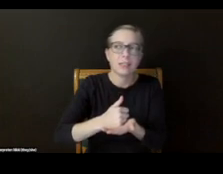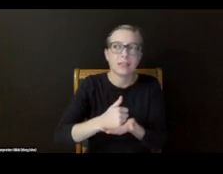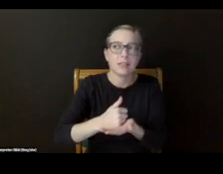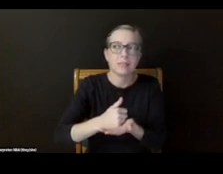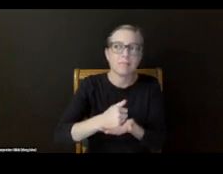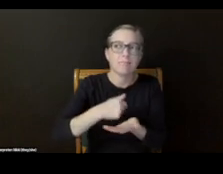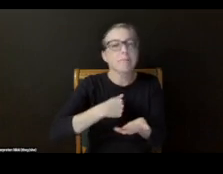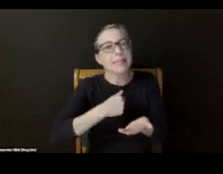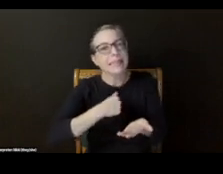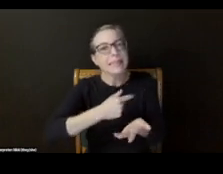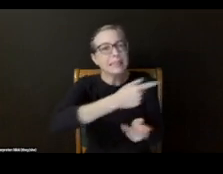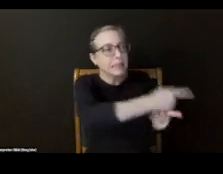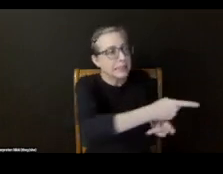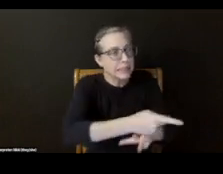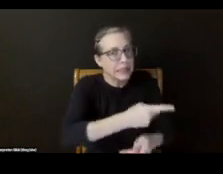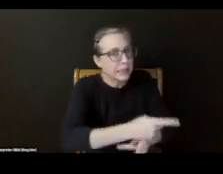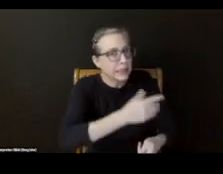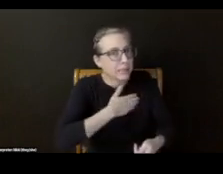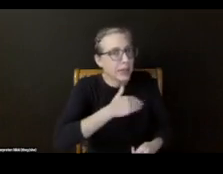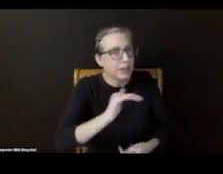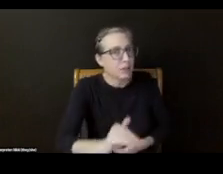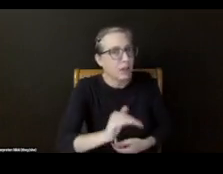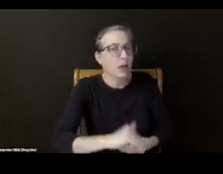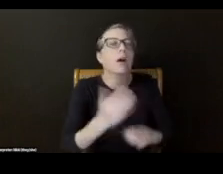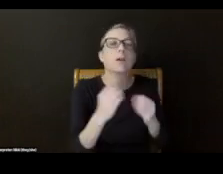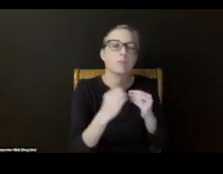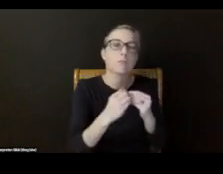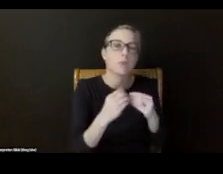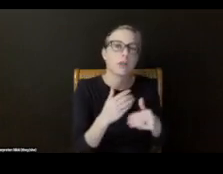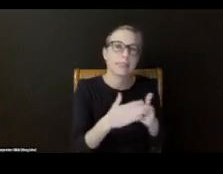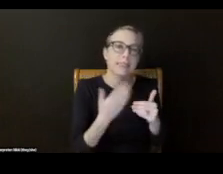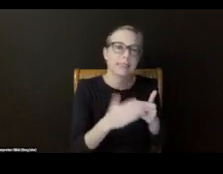But we still shared with them and they still vigorously